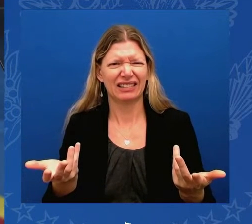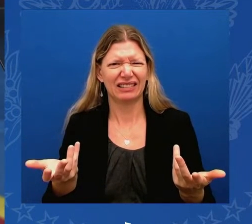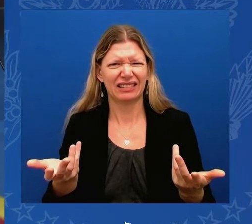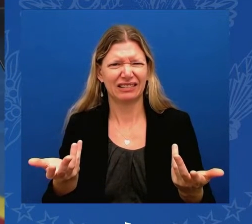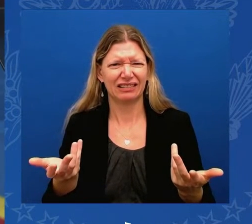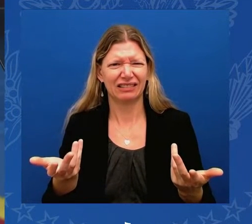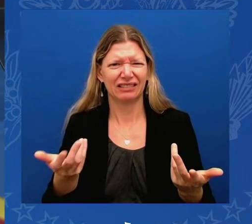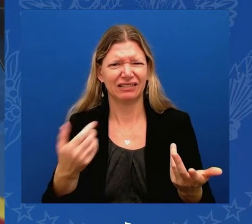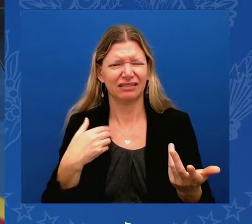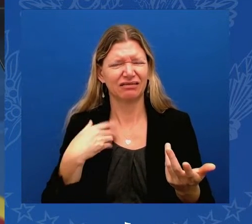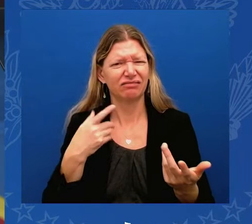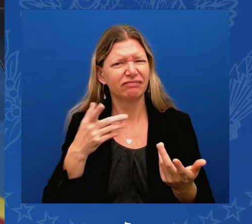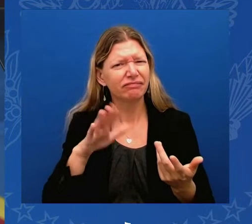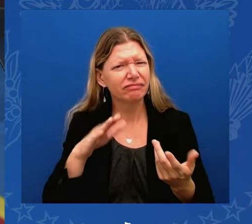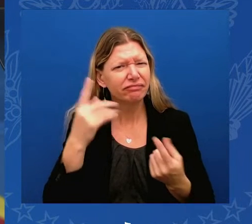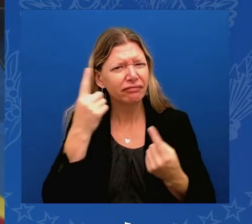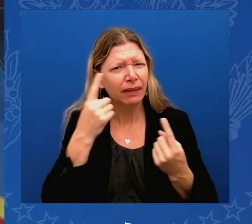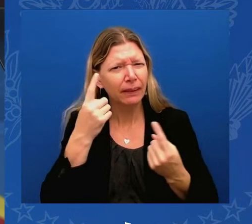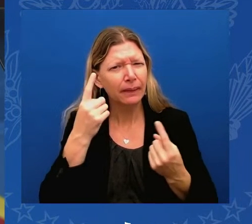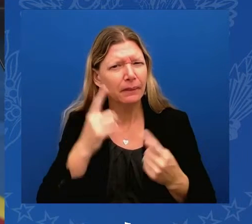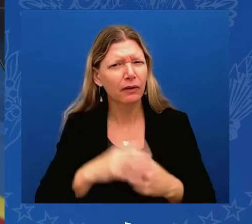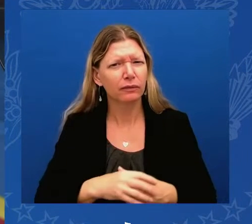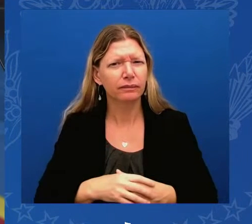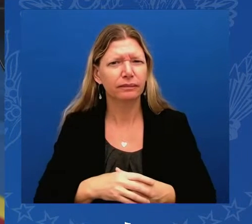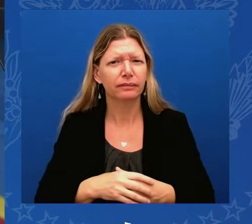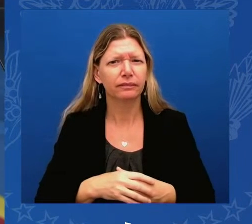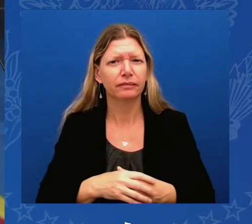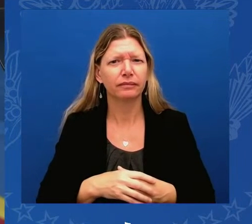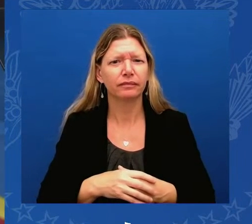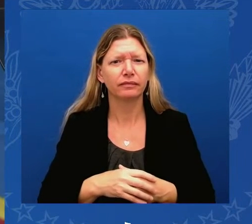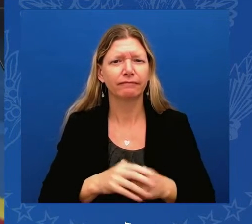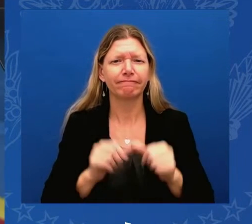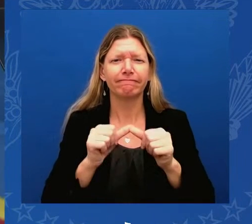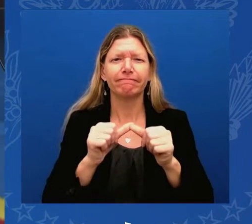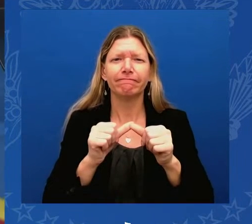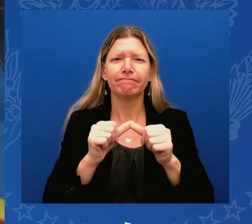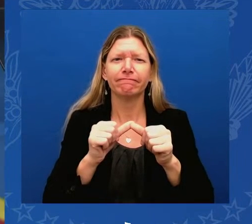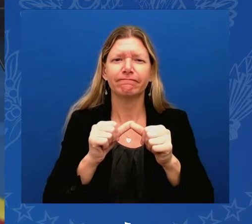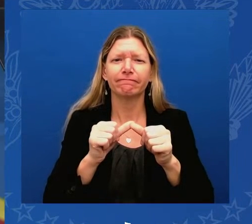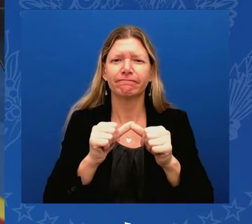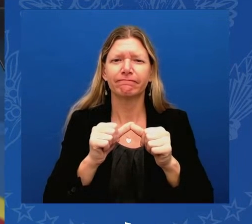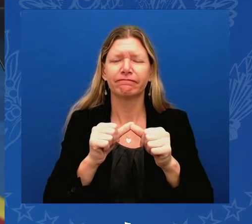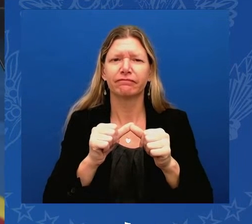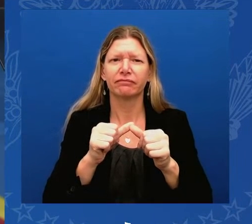And then the constant attacks on Black election workers who count your vote.